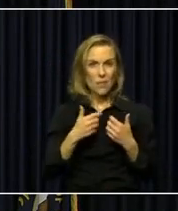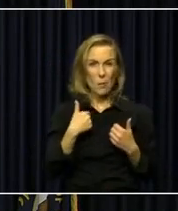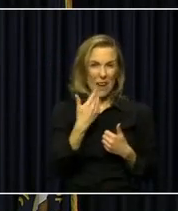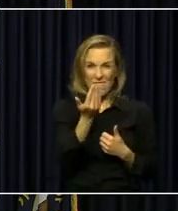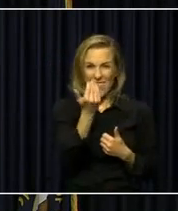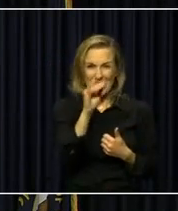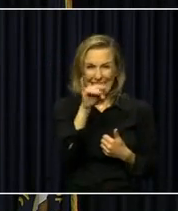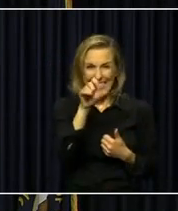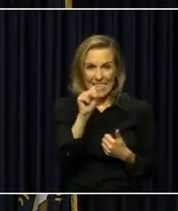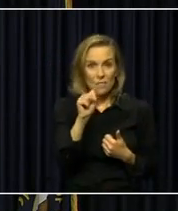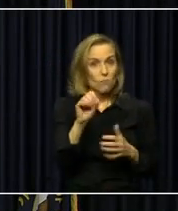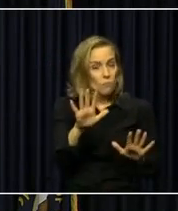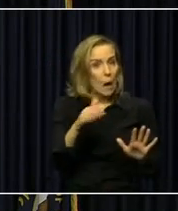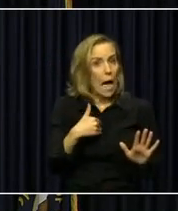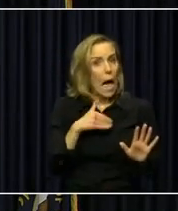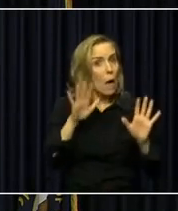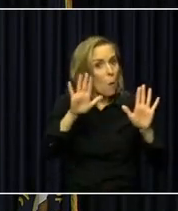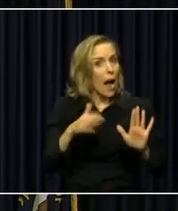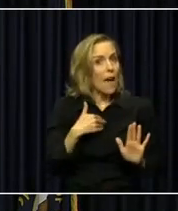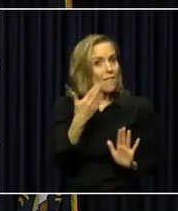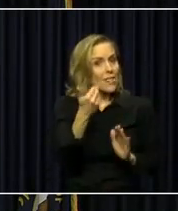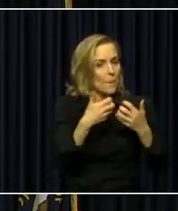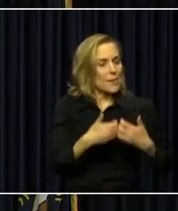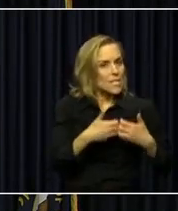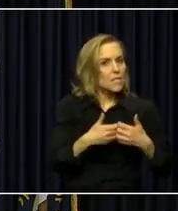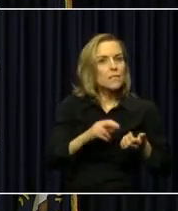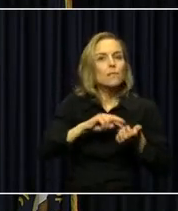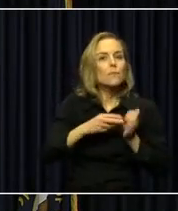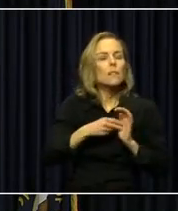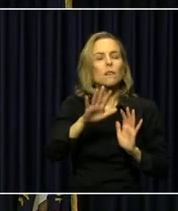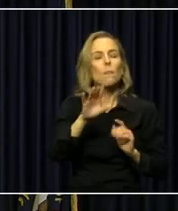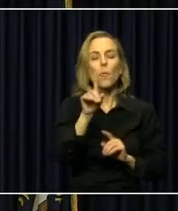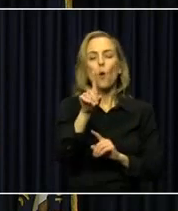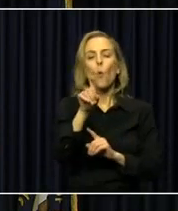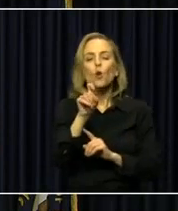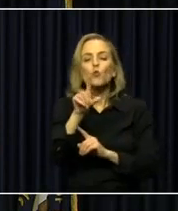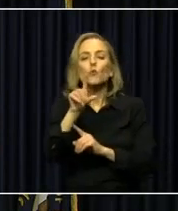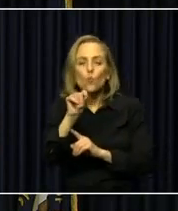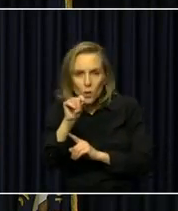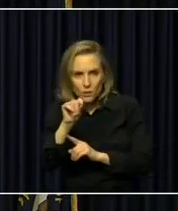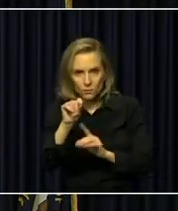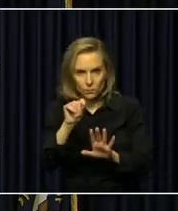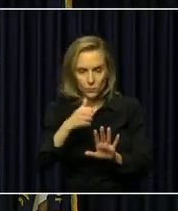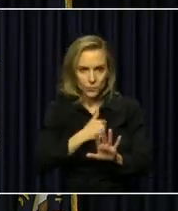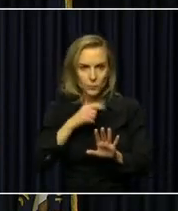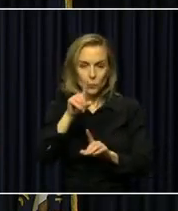WE'LL ASK THIS QUESTION TO DR. STACK TOMORROW TO GET HIS